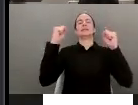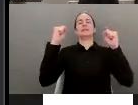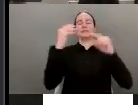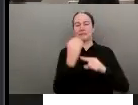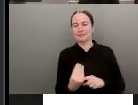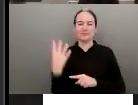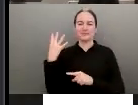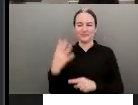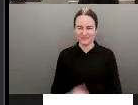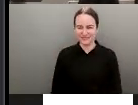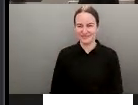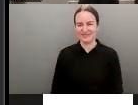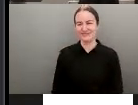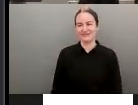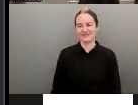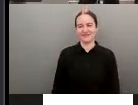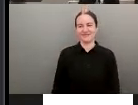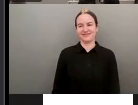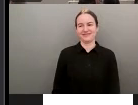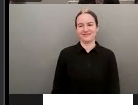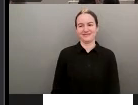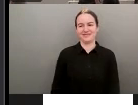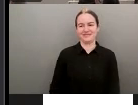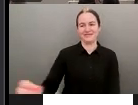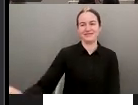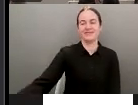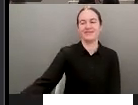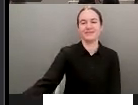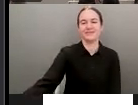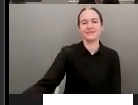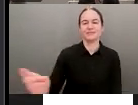Great. OK, I am gonna put the clicker down